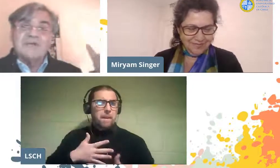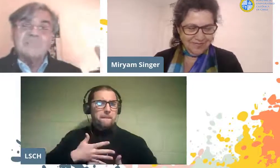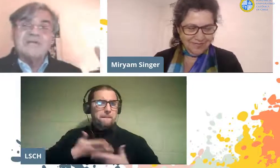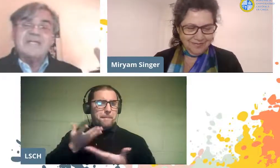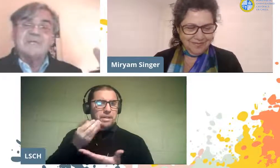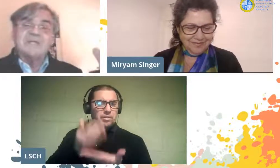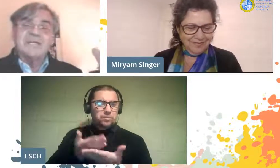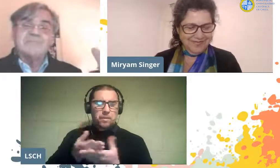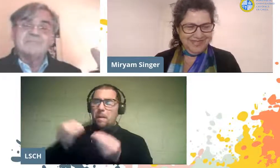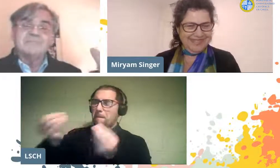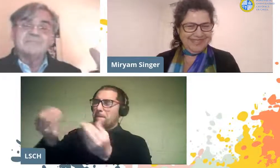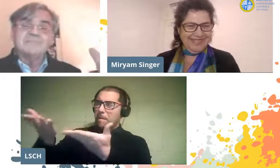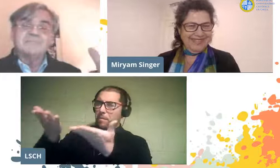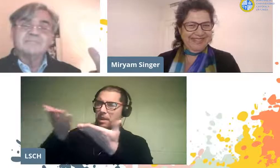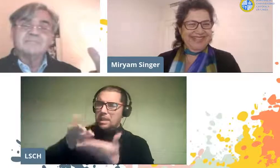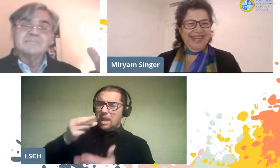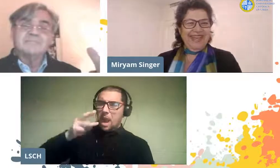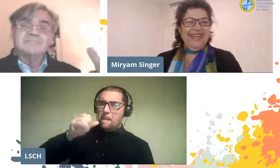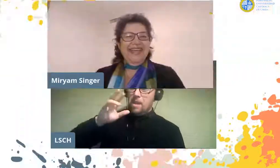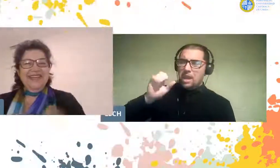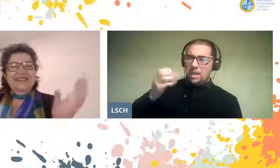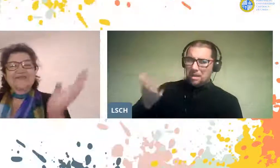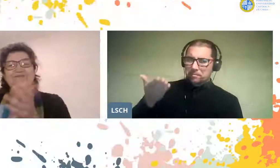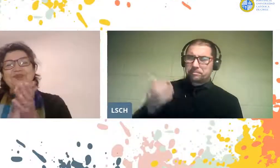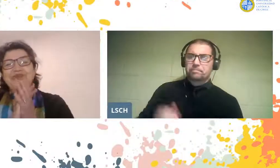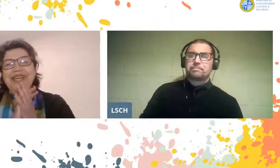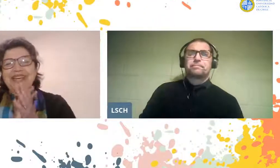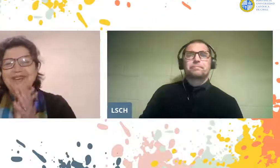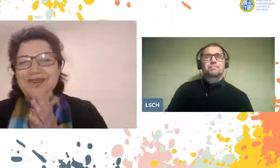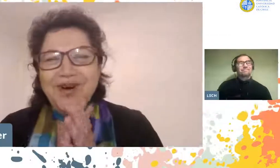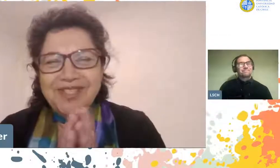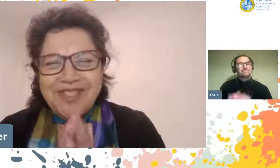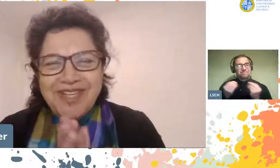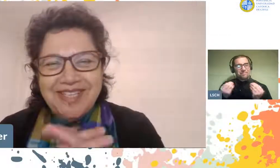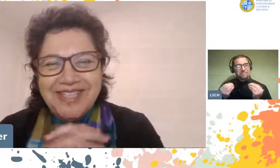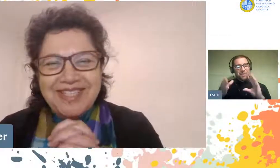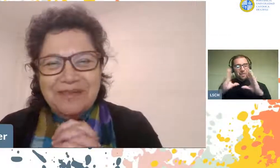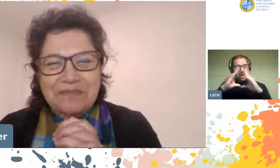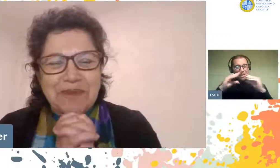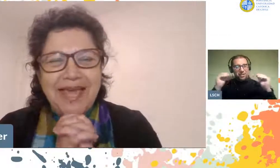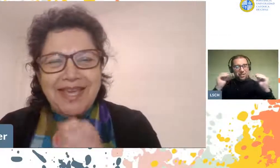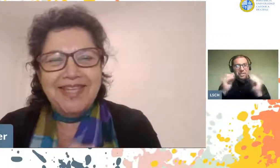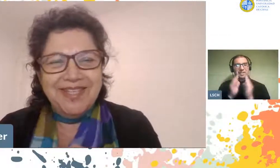Welcome, Miryam. Good evening, master!